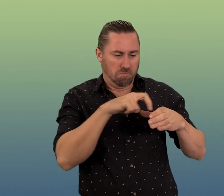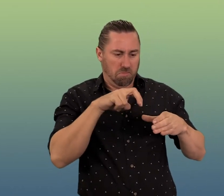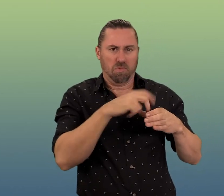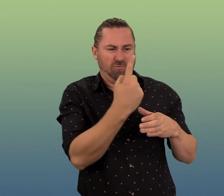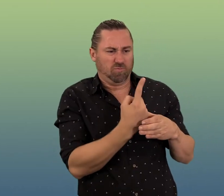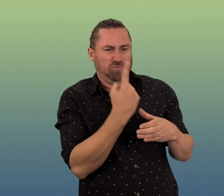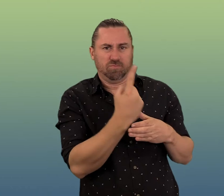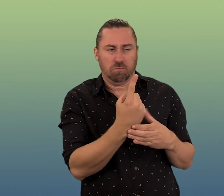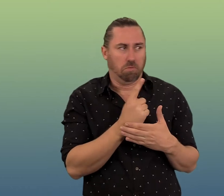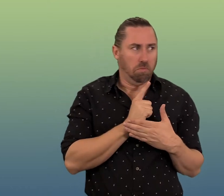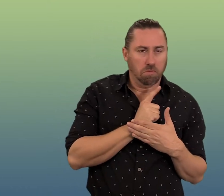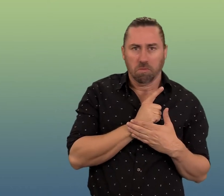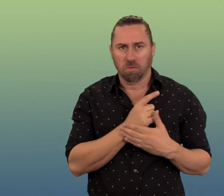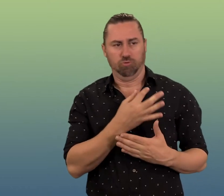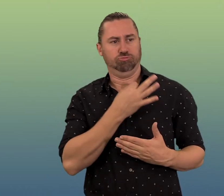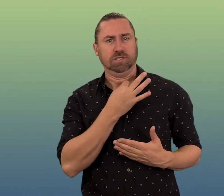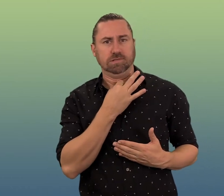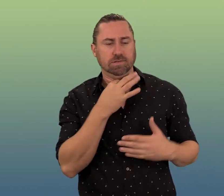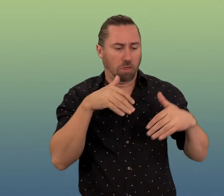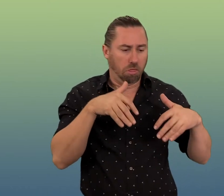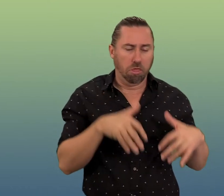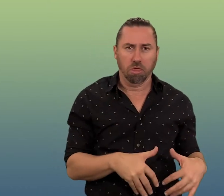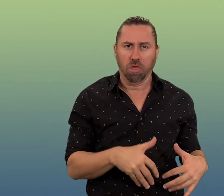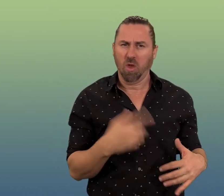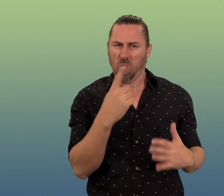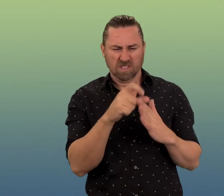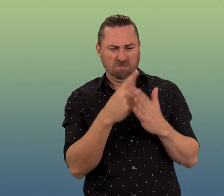of vulnerable people especially those with disabilities.